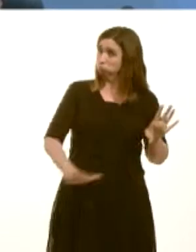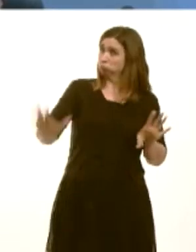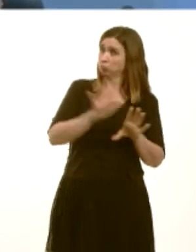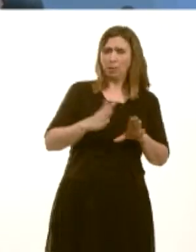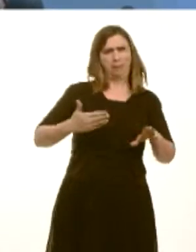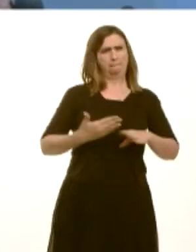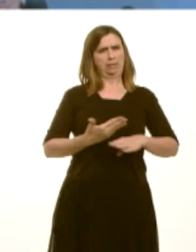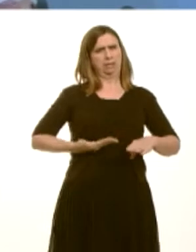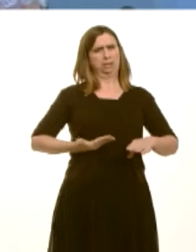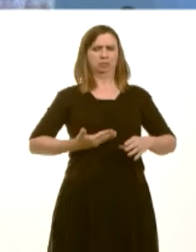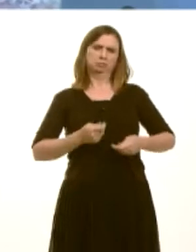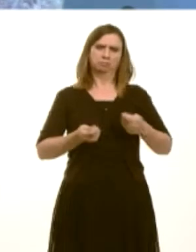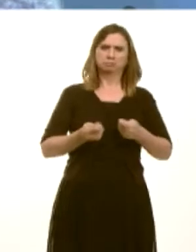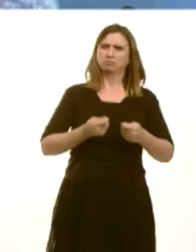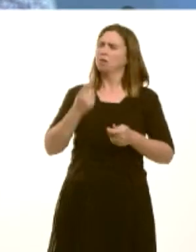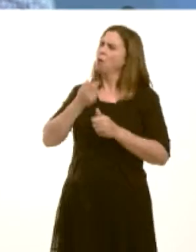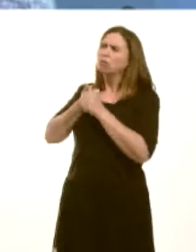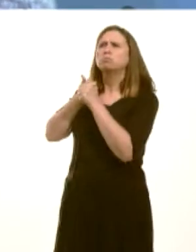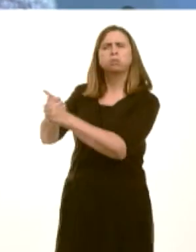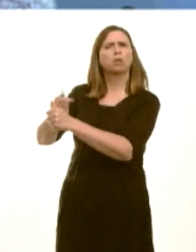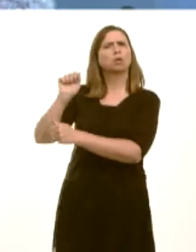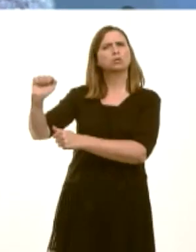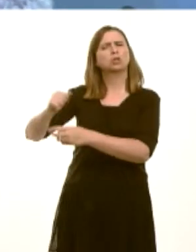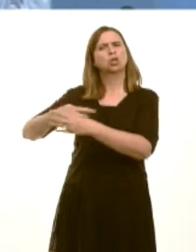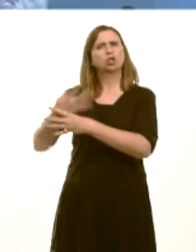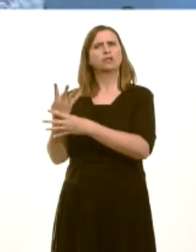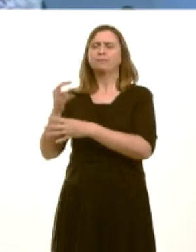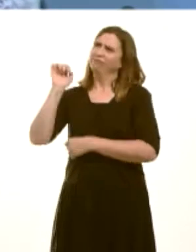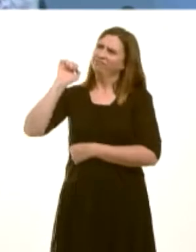their endorsement of the Conservative economic record over the last five years and imploring